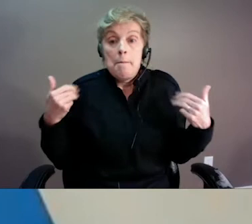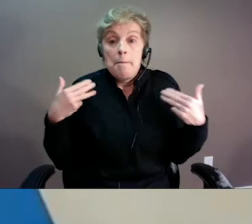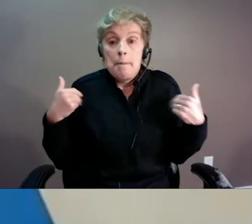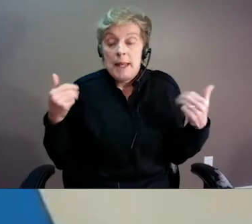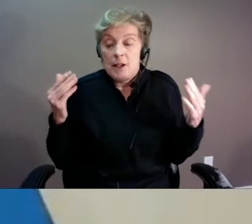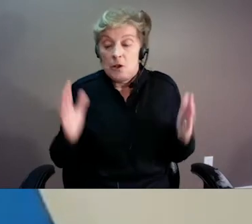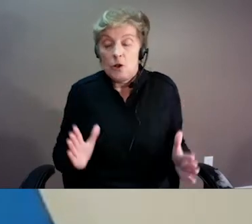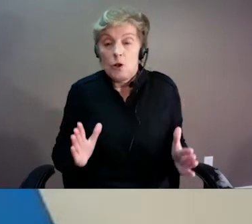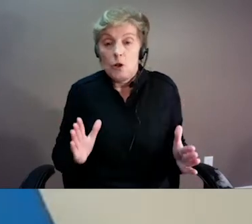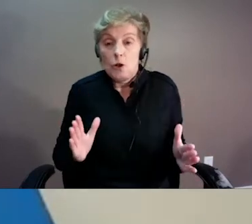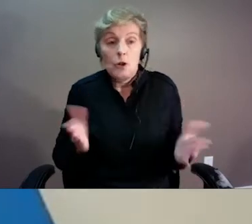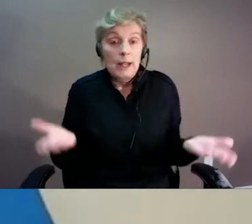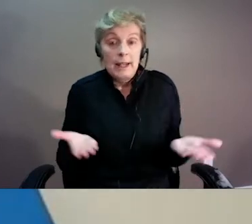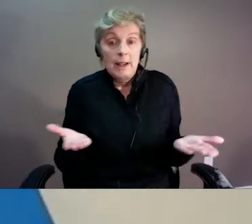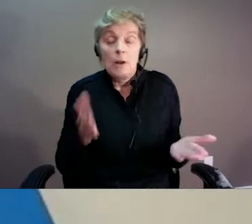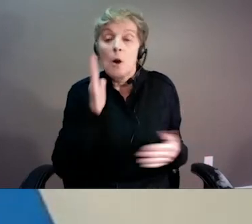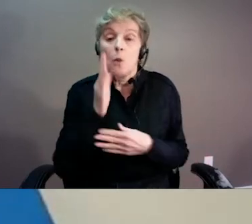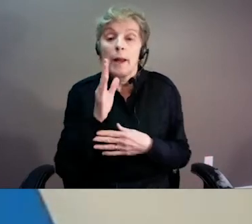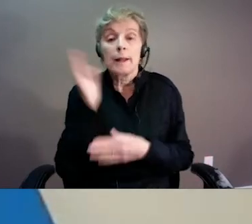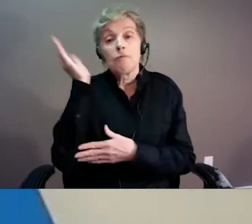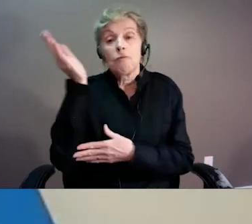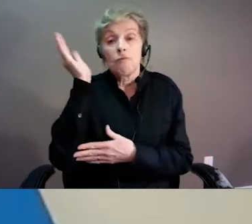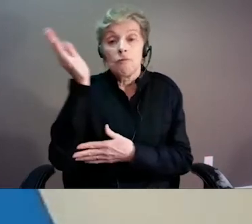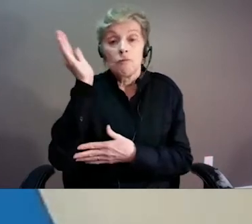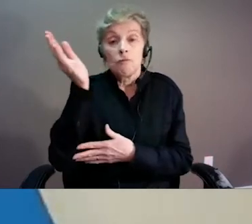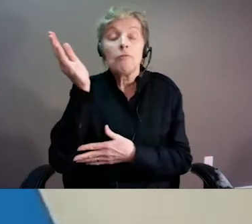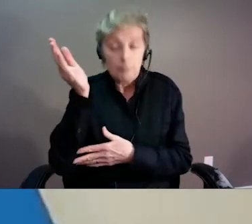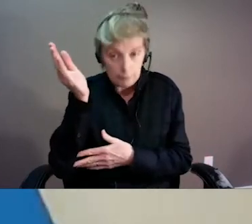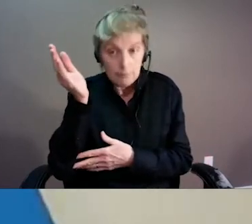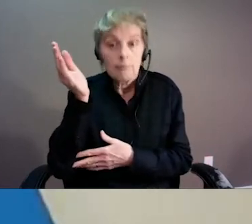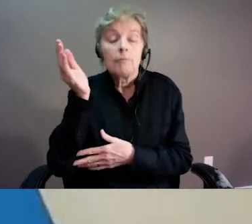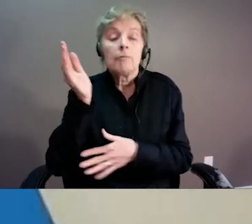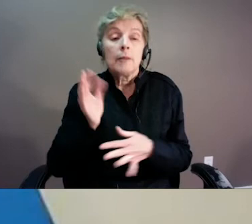and speaking to the conference as well, and I think it's important for you to focus